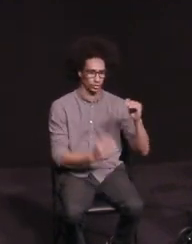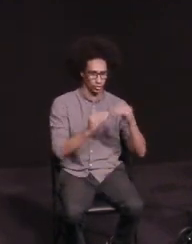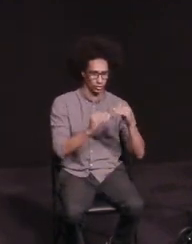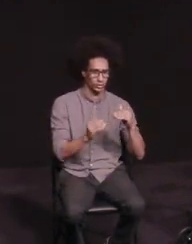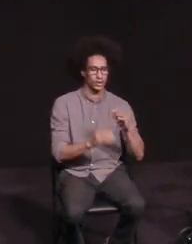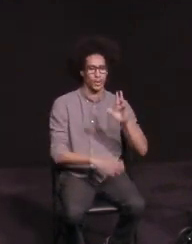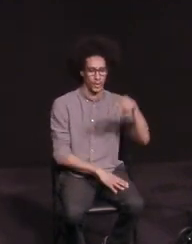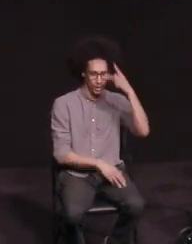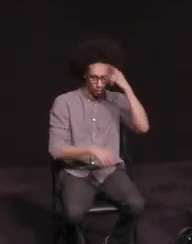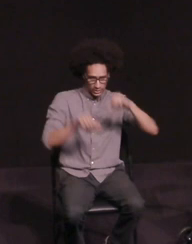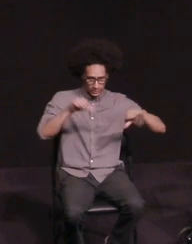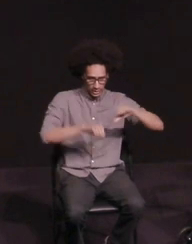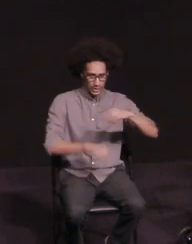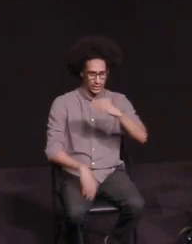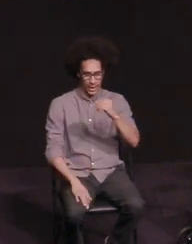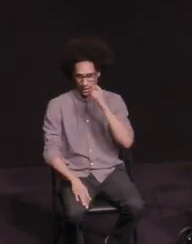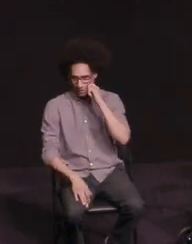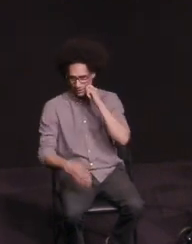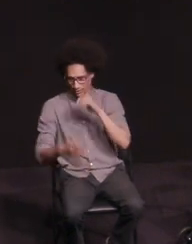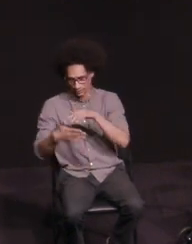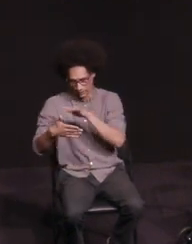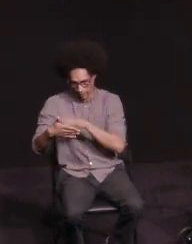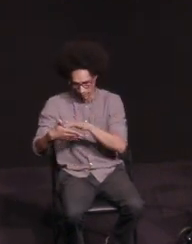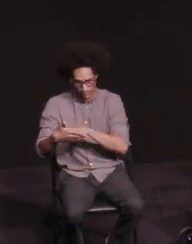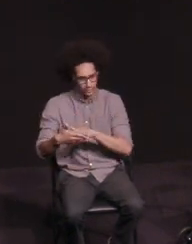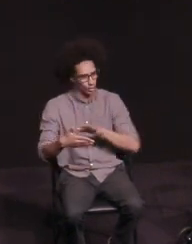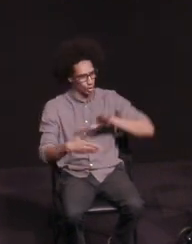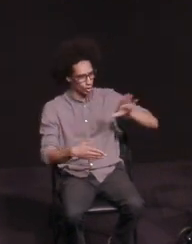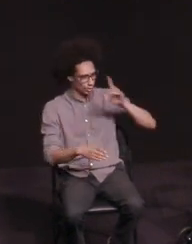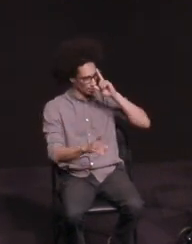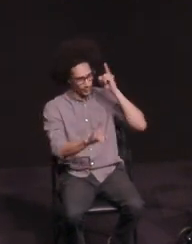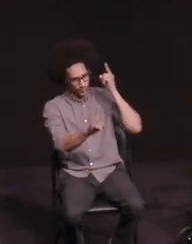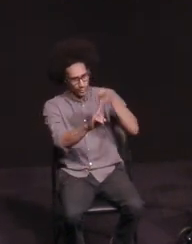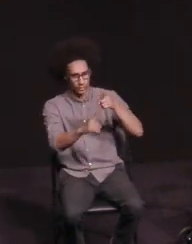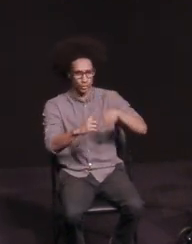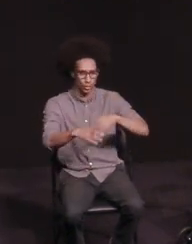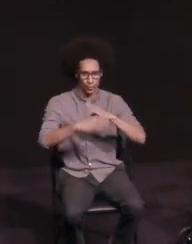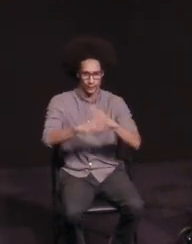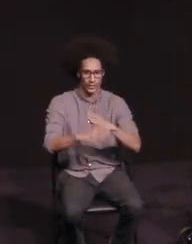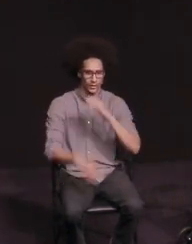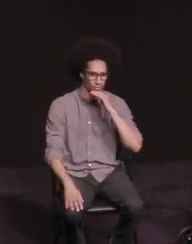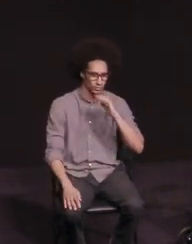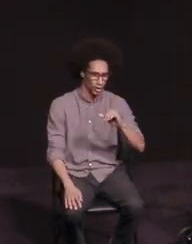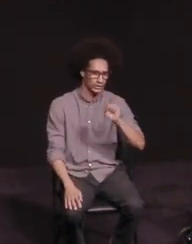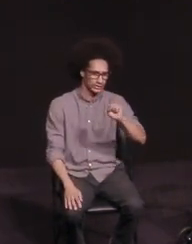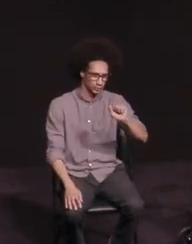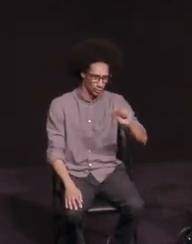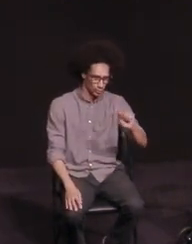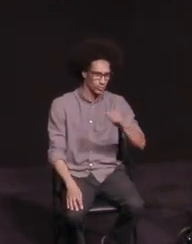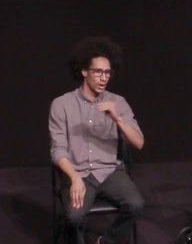and ethnic studies, she has made it her mission to prevent child sexual abuse and promote positive self-esteem